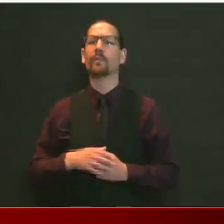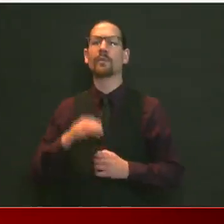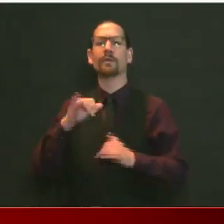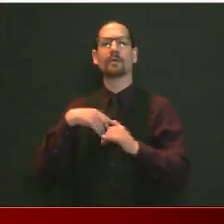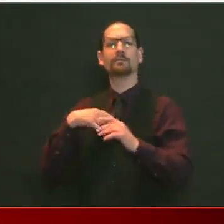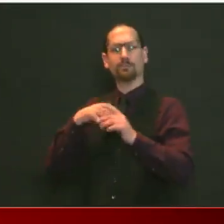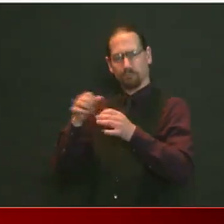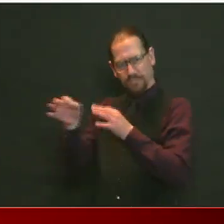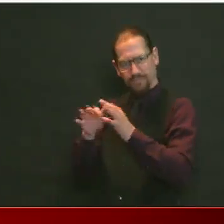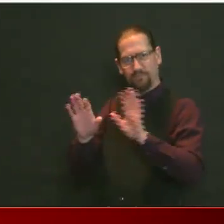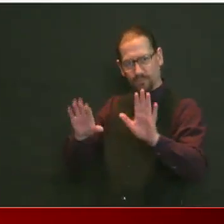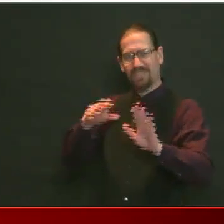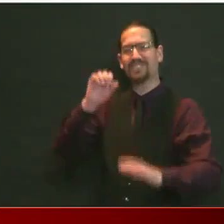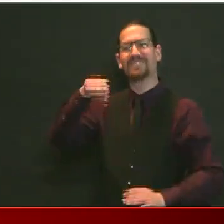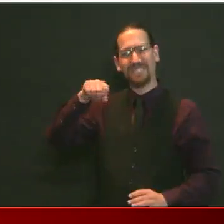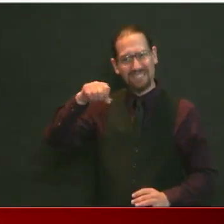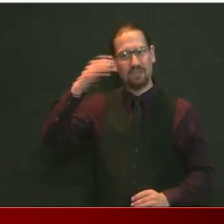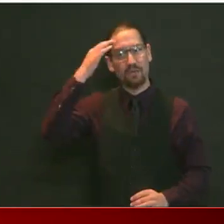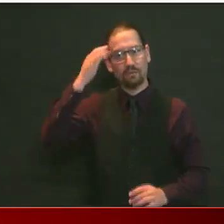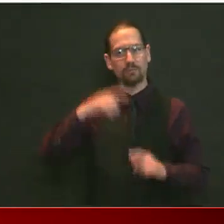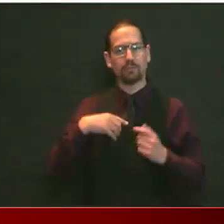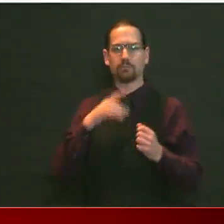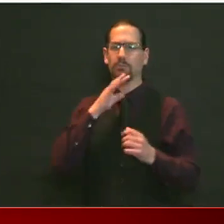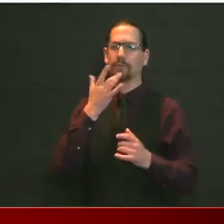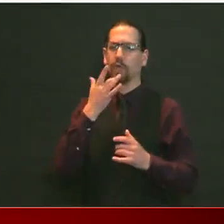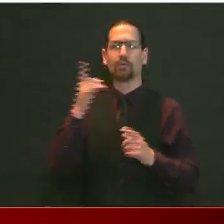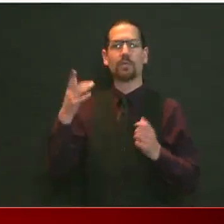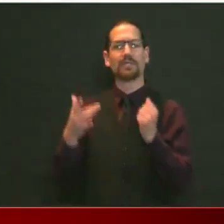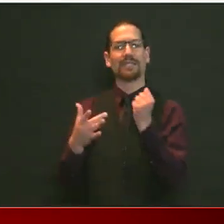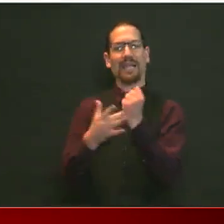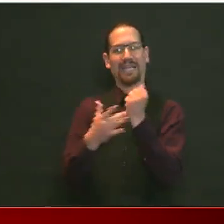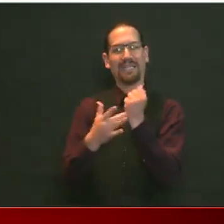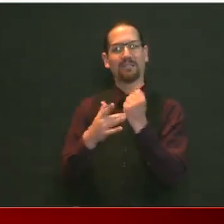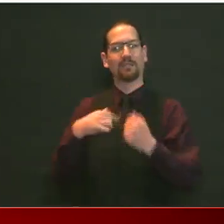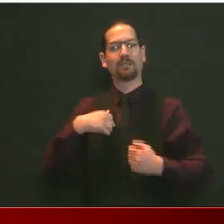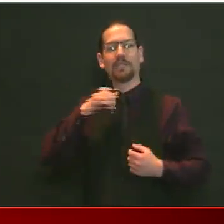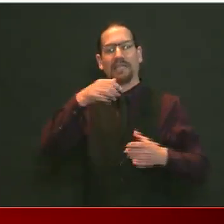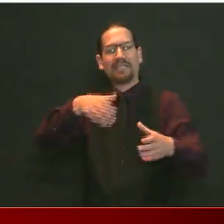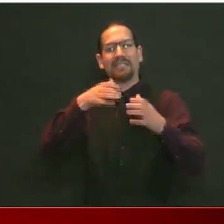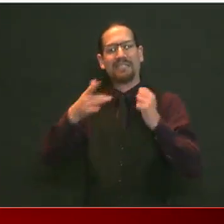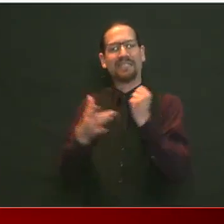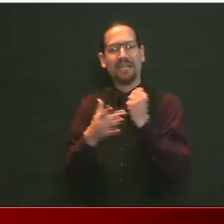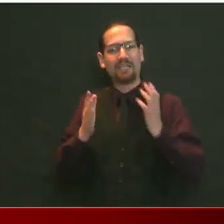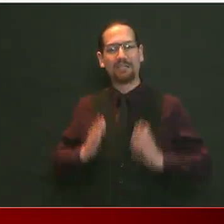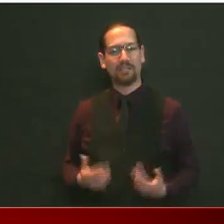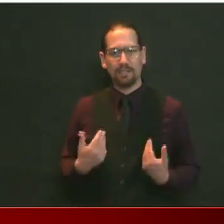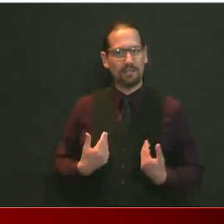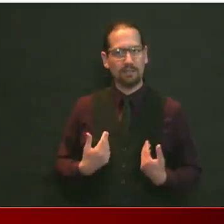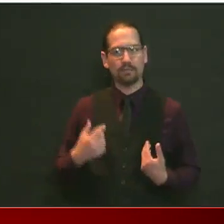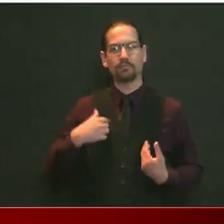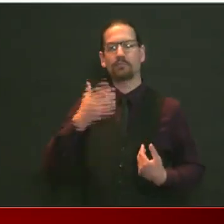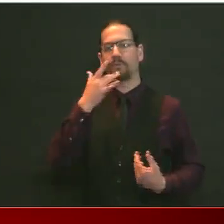THAT HOW IT IS? THAT'S EXACTLY HOW IT WORKS. AS I'M LISTENING TO YOU, MAYBE I'LL GET A TECHNOLOGY EXPERT UP HERE TO ANSWER THESE QUESTIONS.